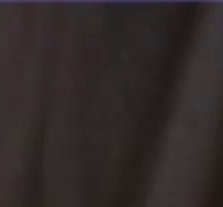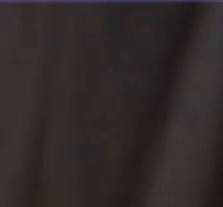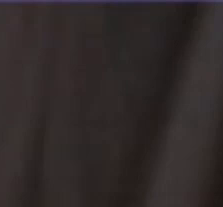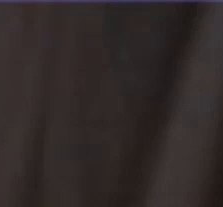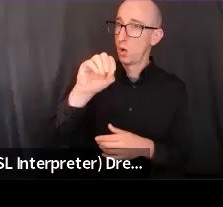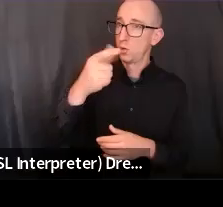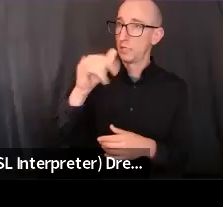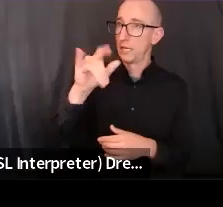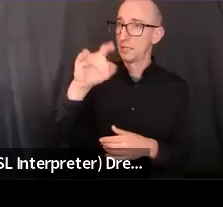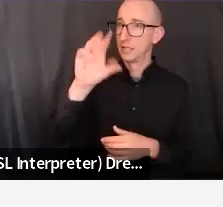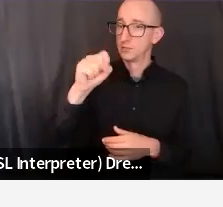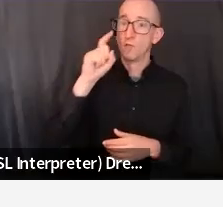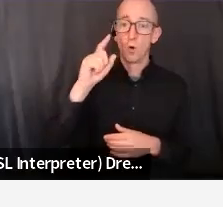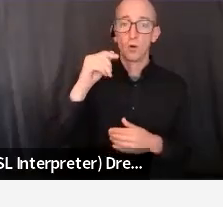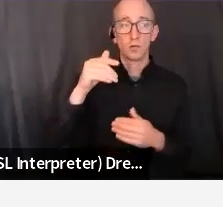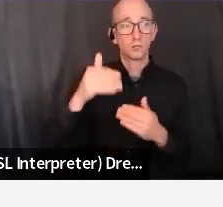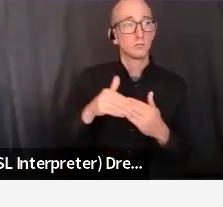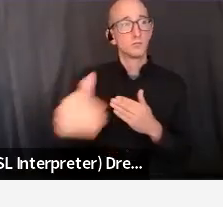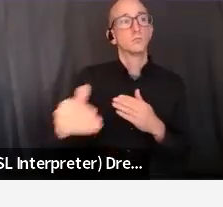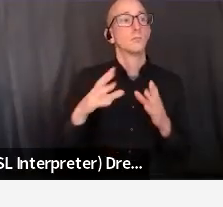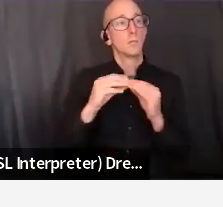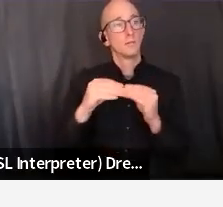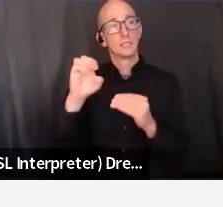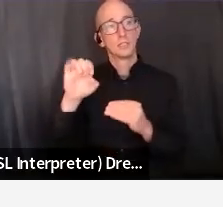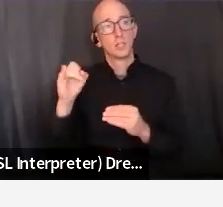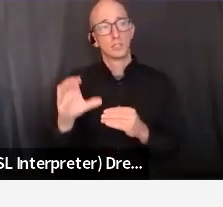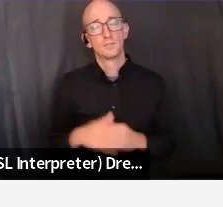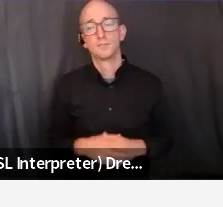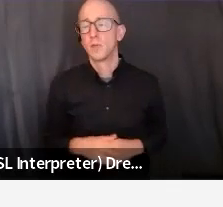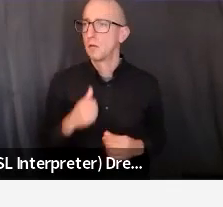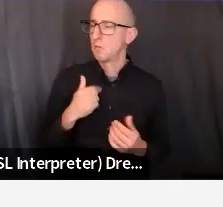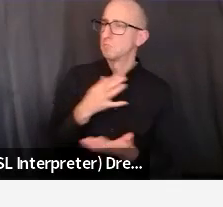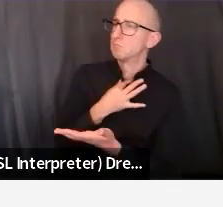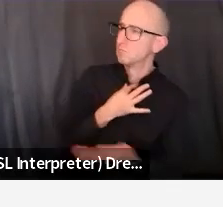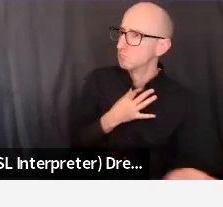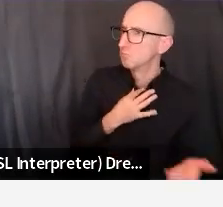but I just want to stress here that we expect and hope that there'll be many other entities who will